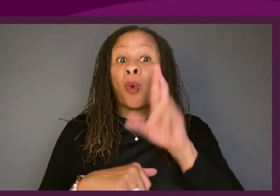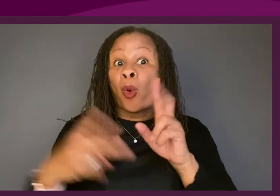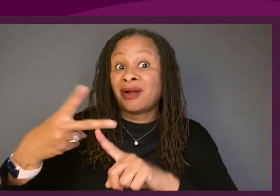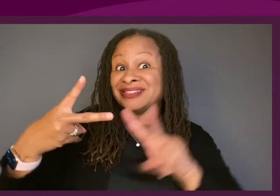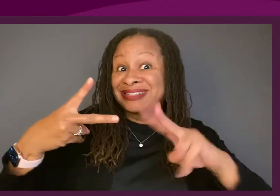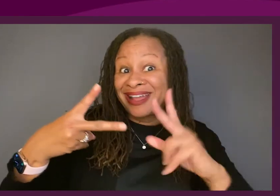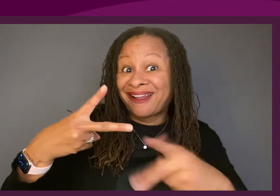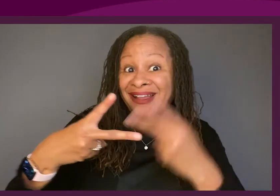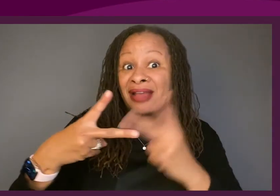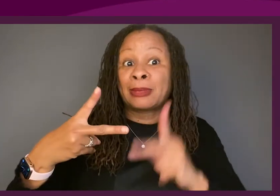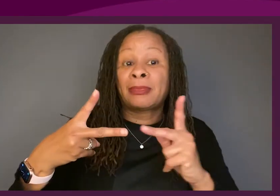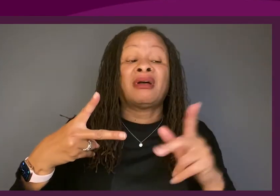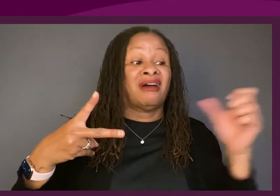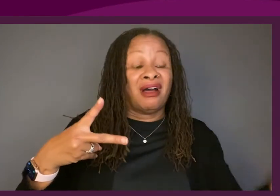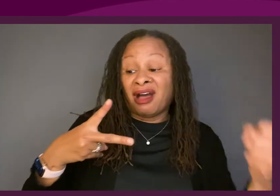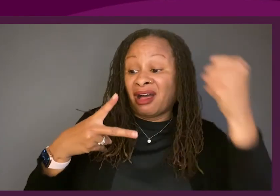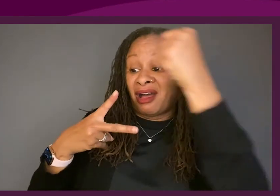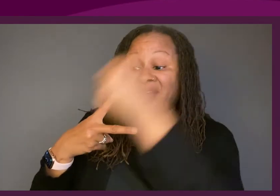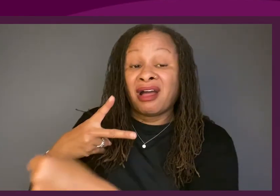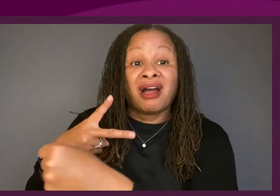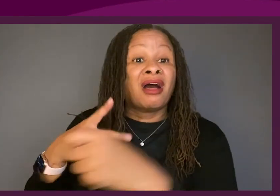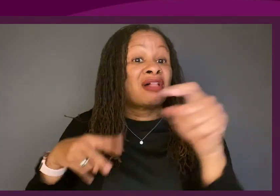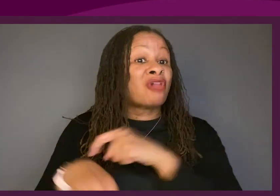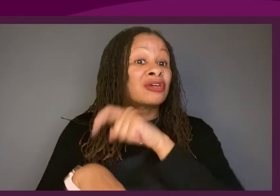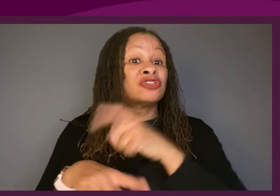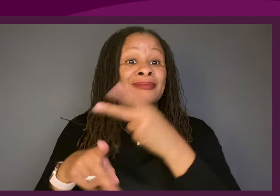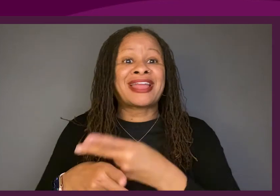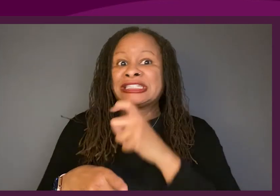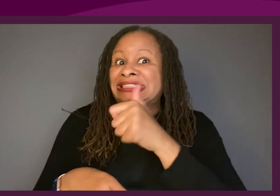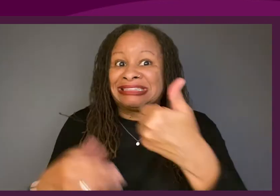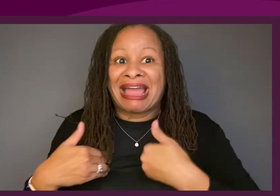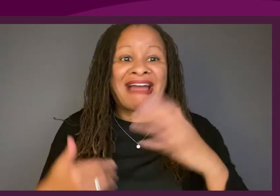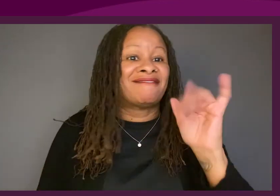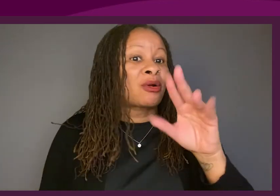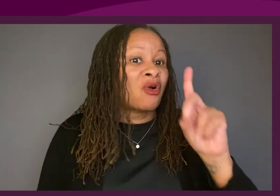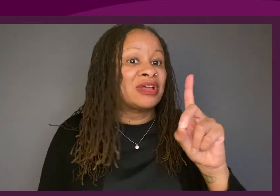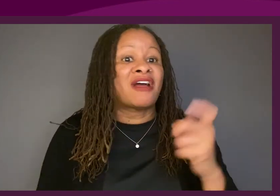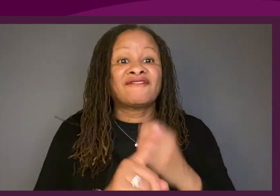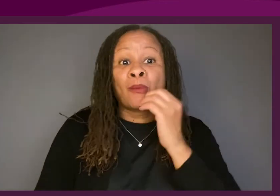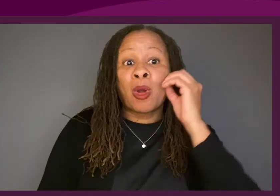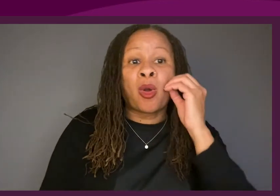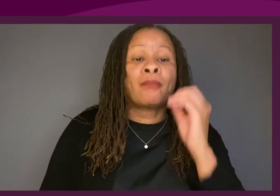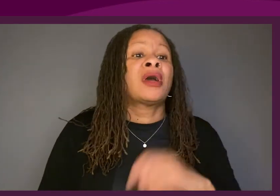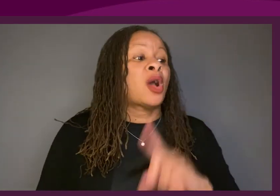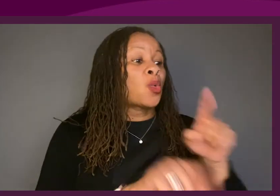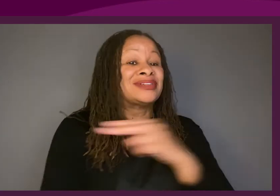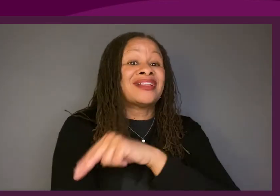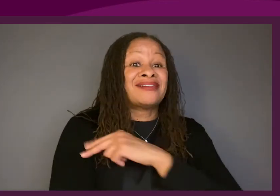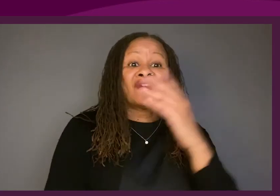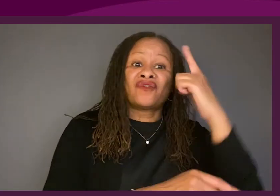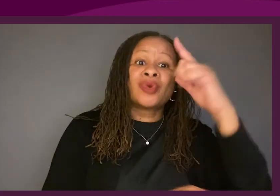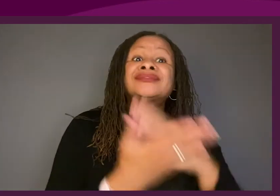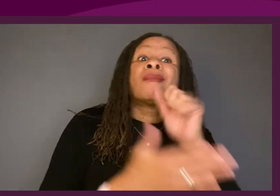from home, went to the hospital for some other reason, and were then transferred for post-hip